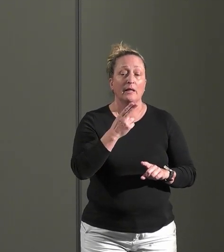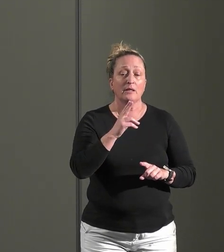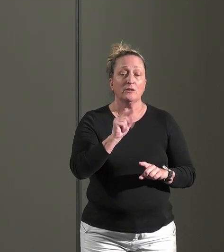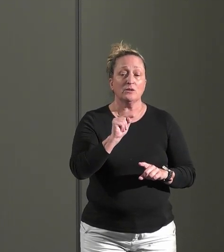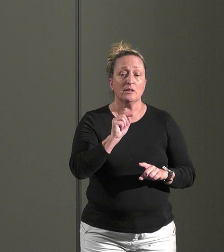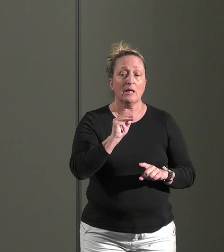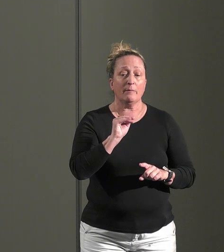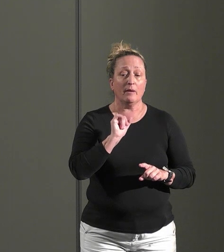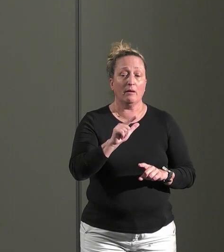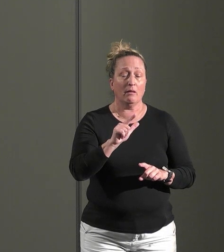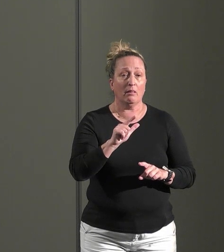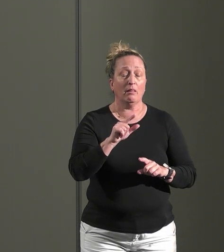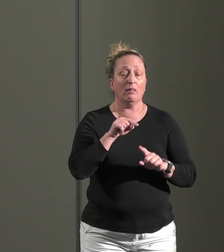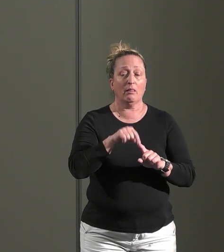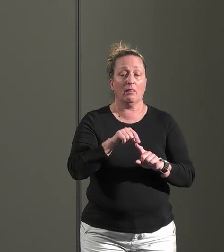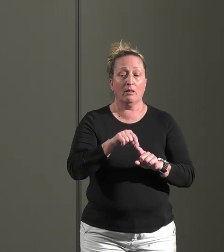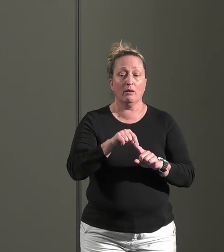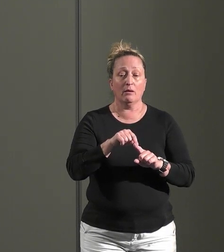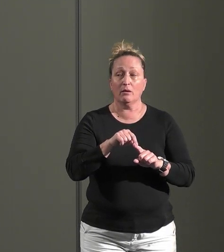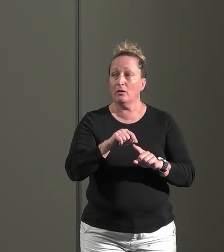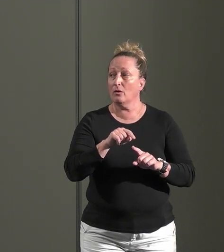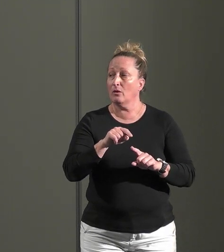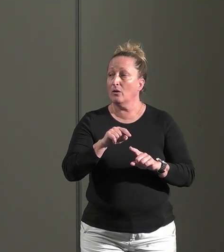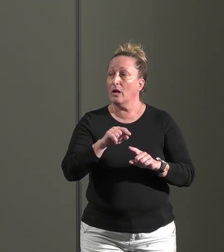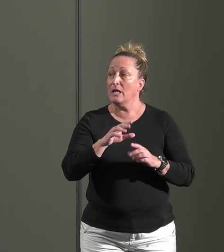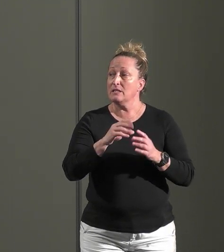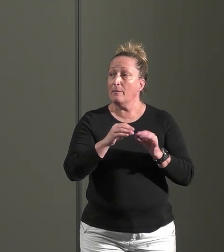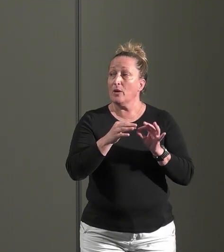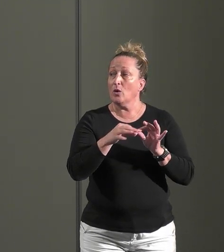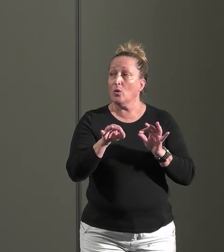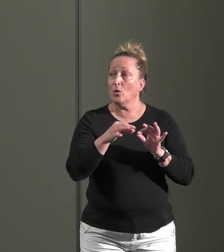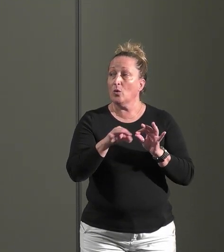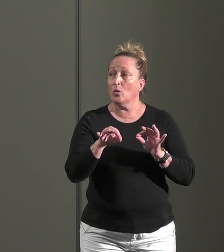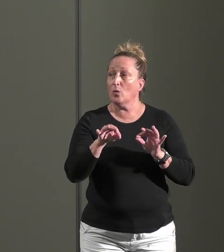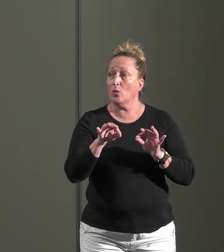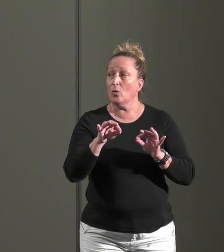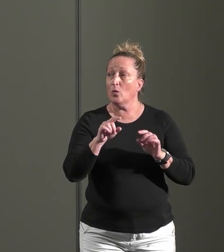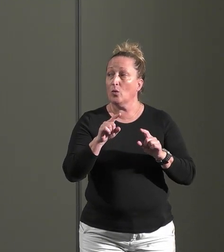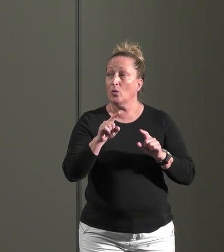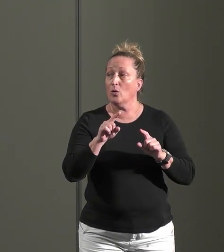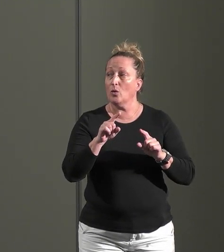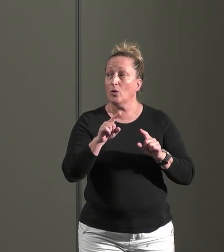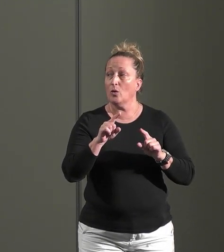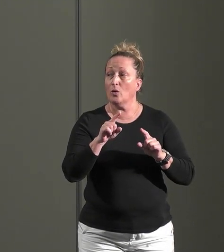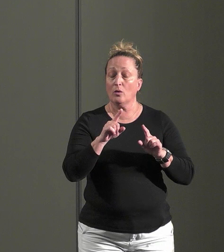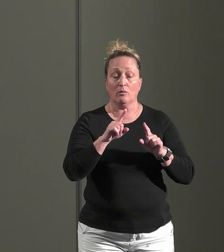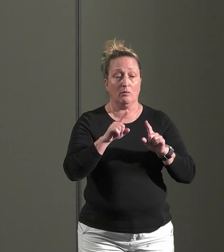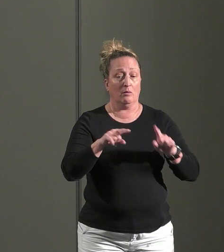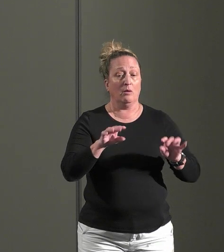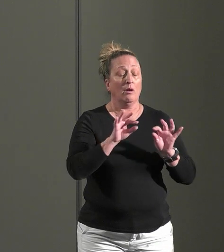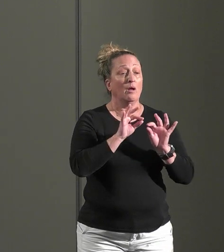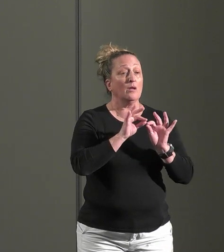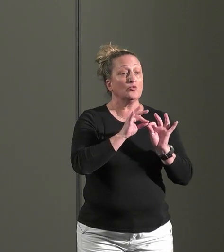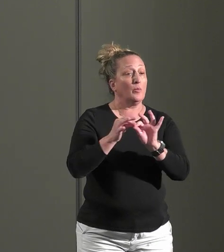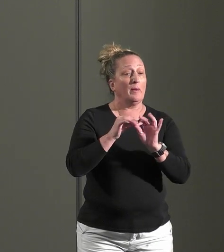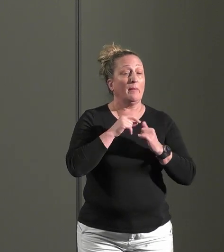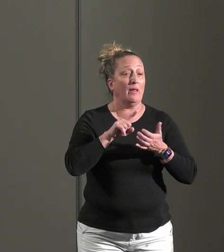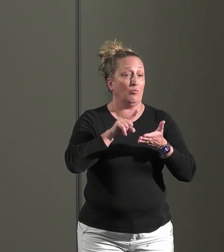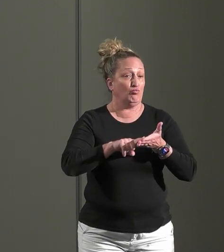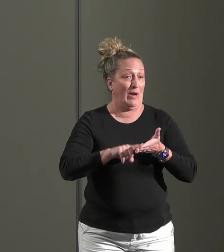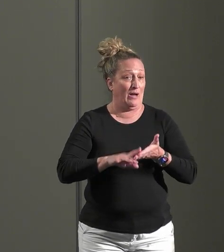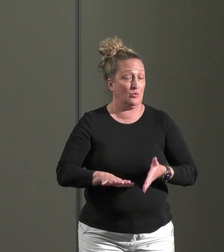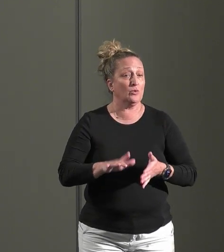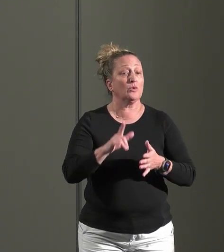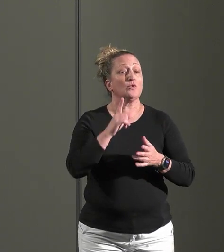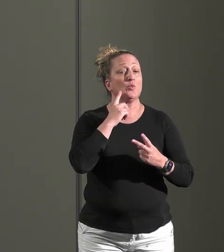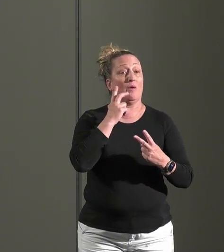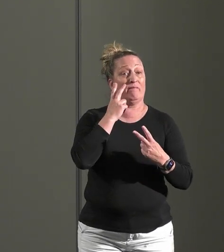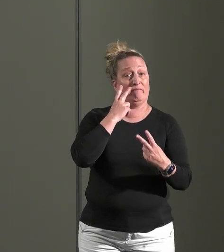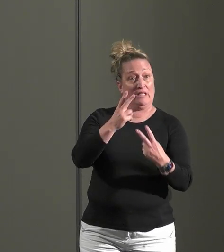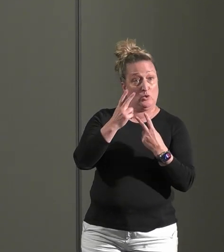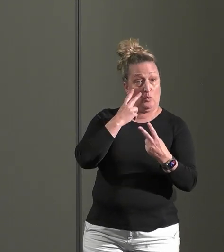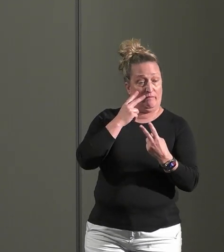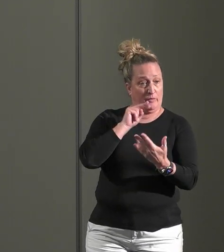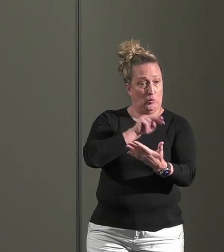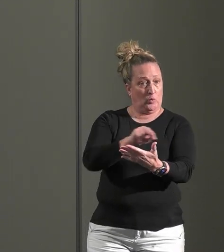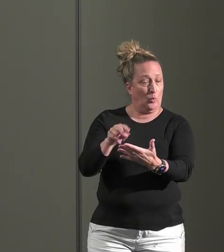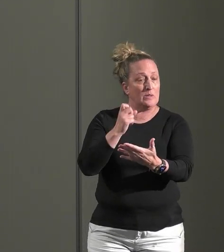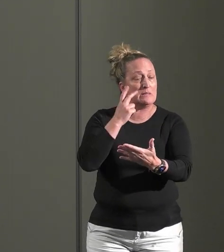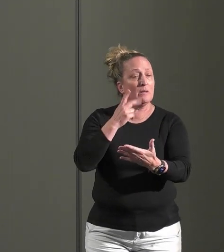language and some code. That then is integrated by the browser into the view we get in addition,